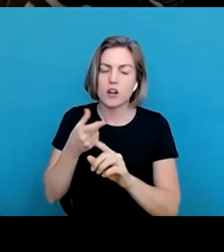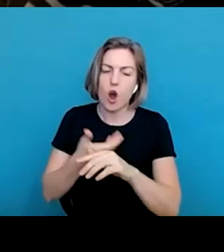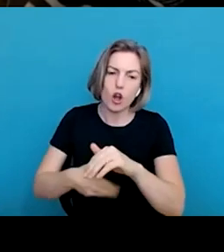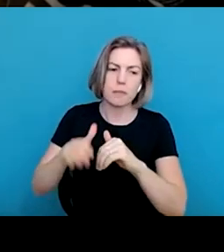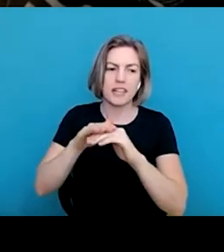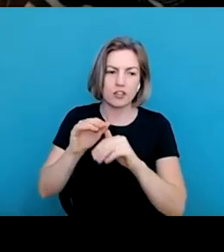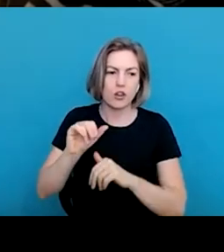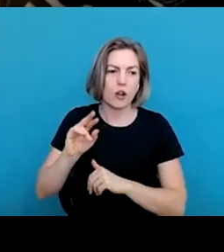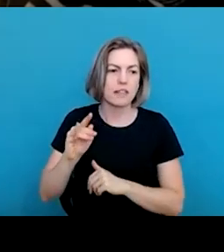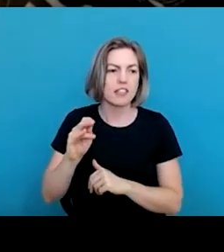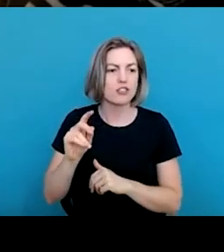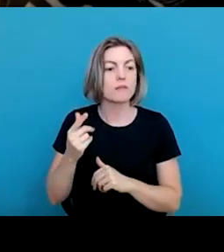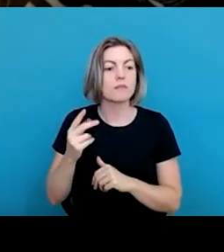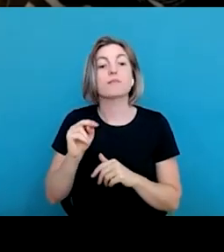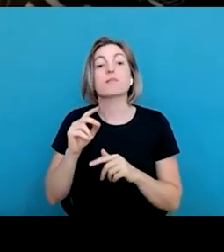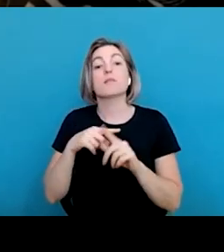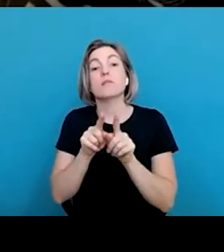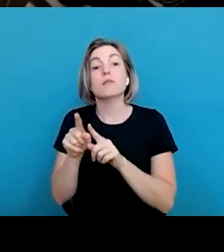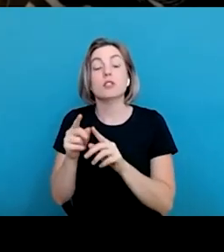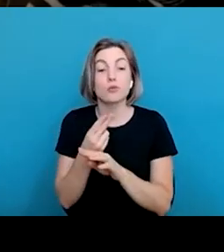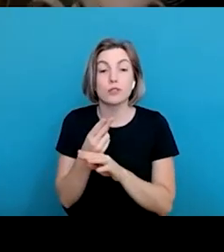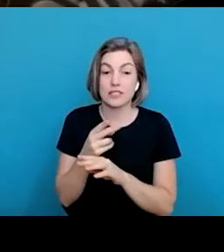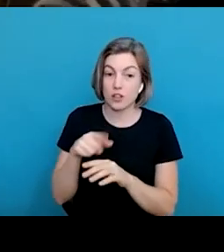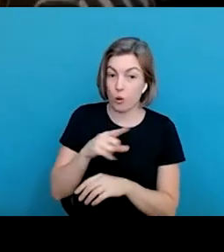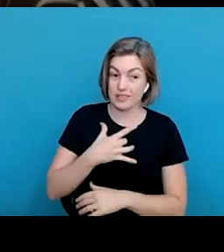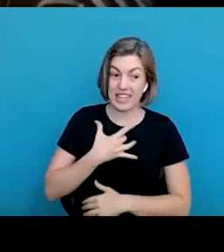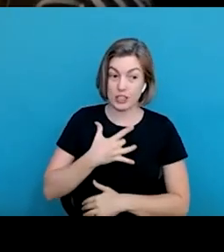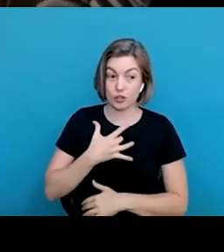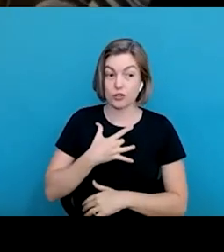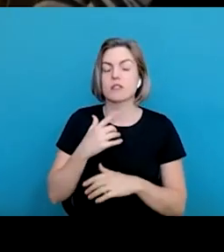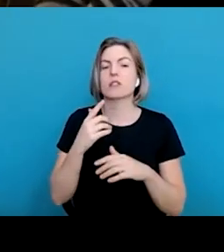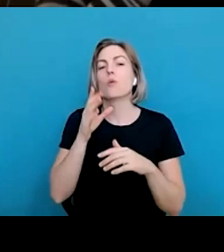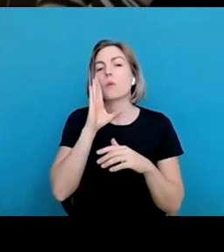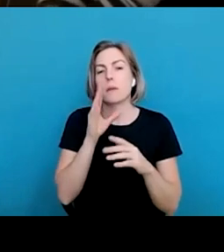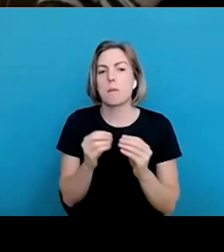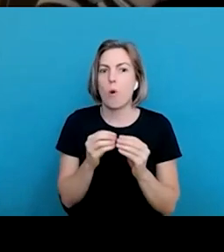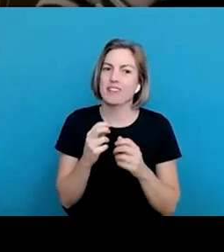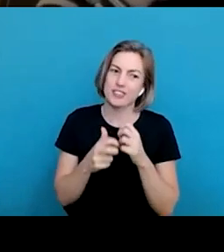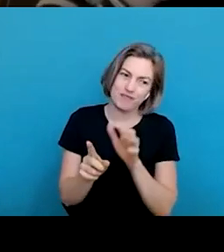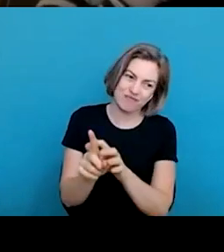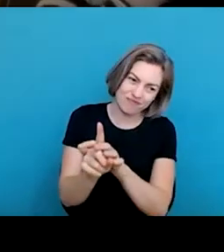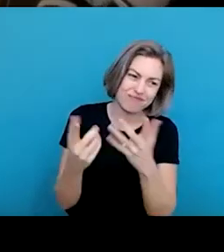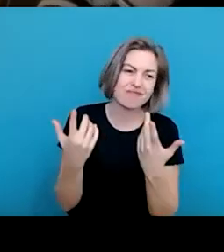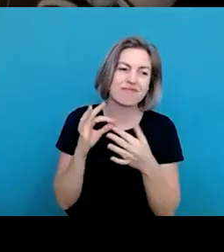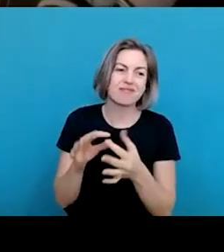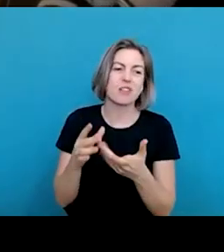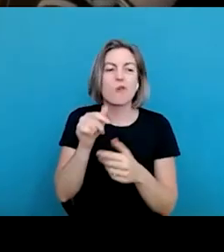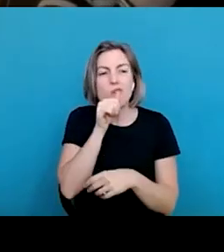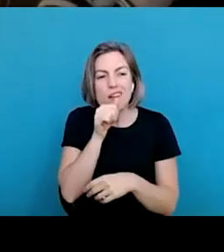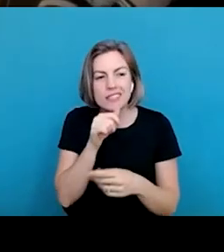also by using these sensors, there will be a lot more issues in terms of privacy that comes